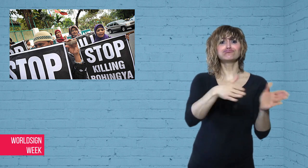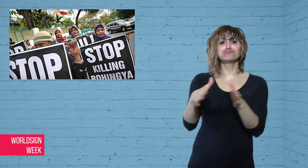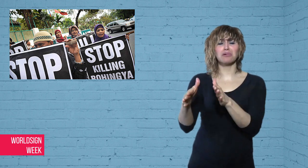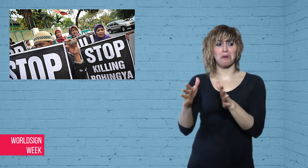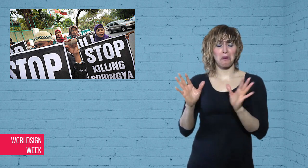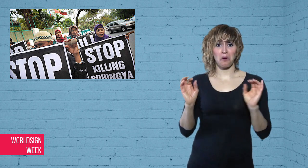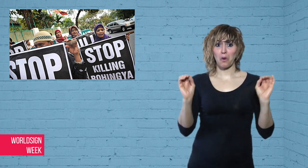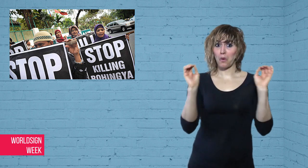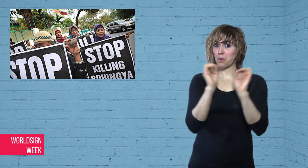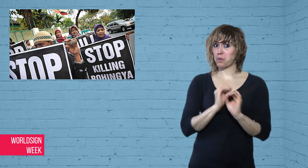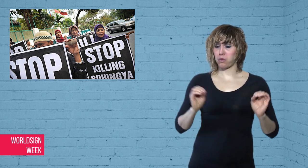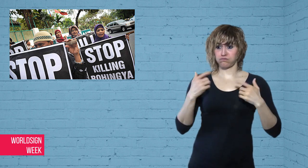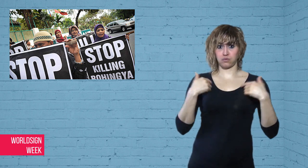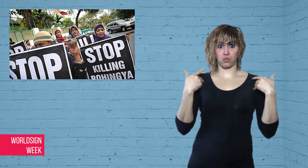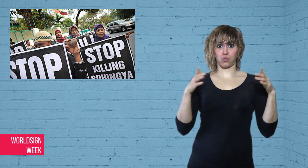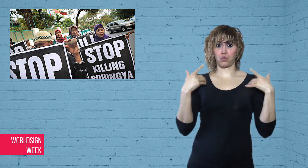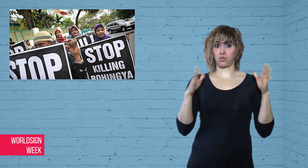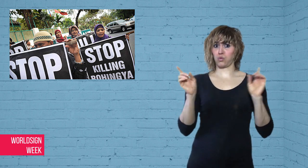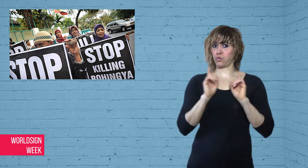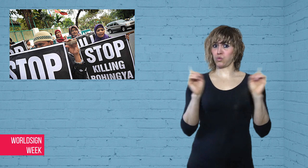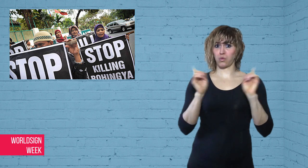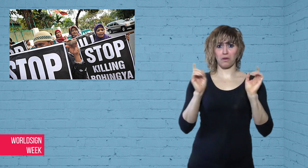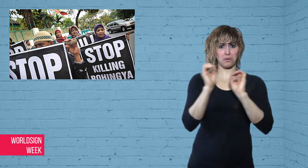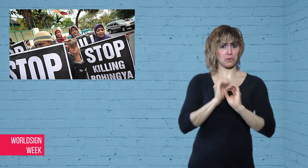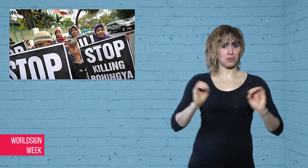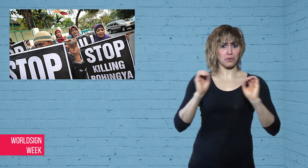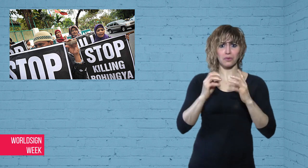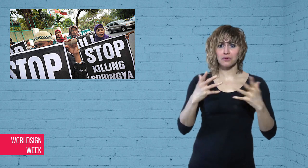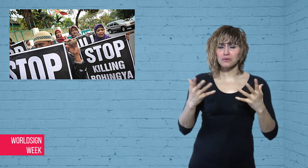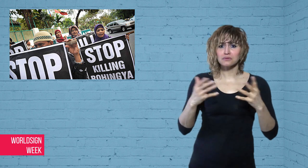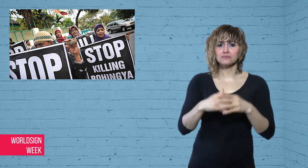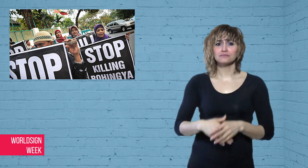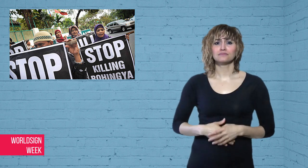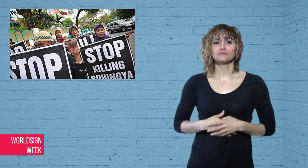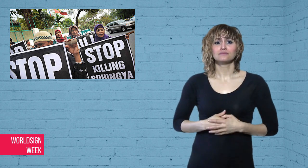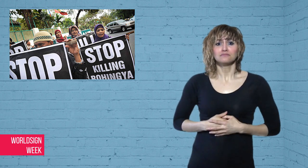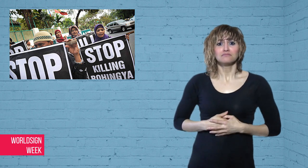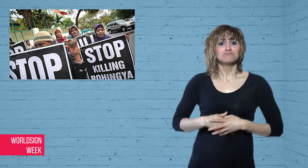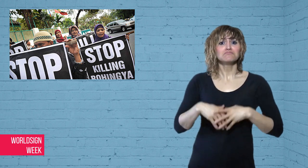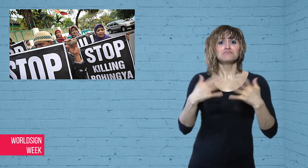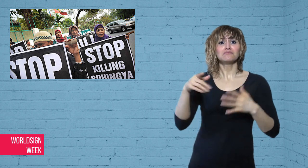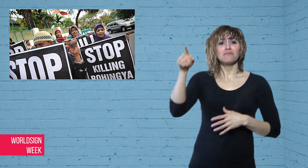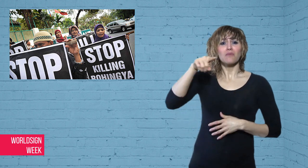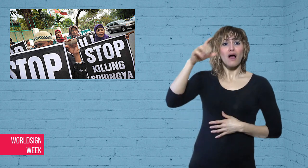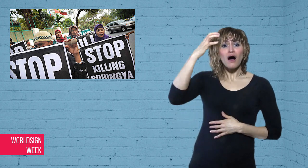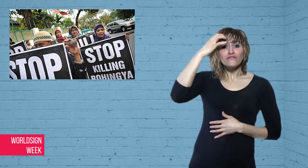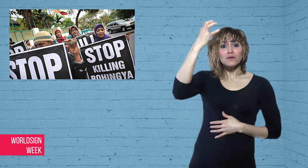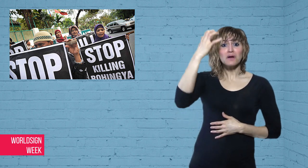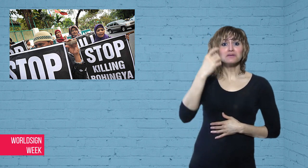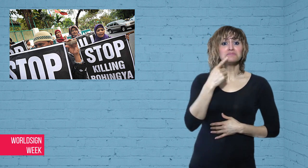accusations. They said there was